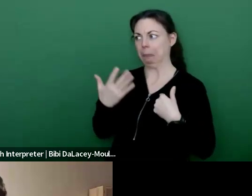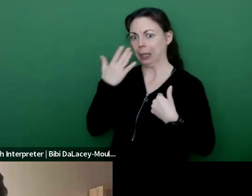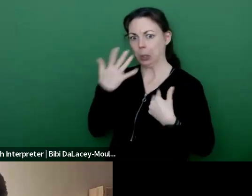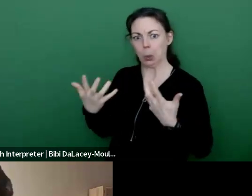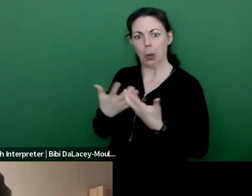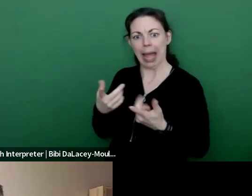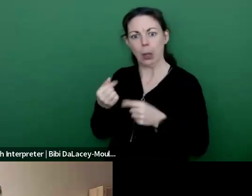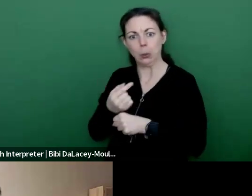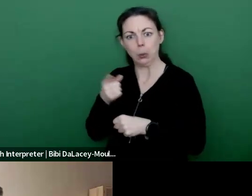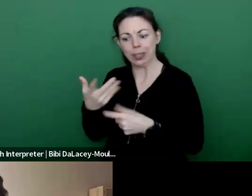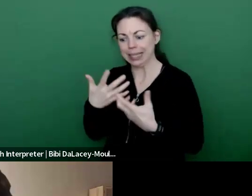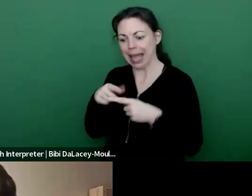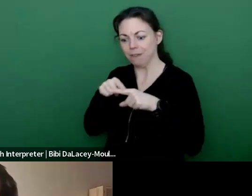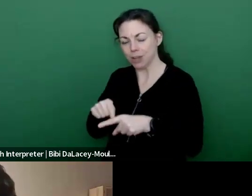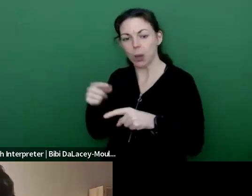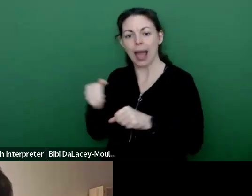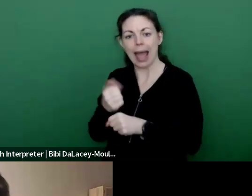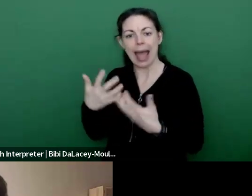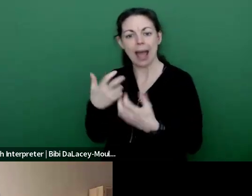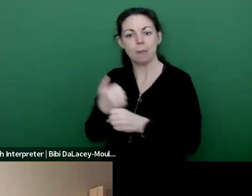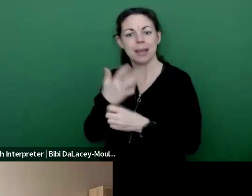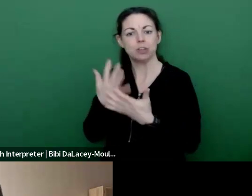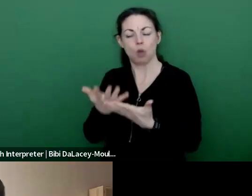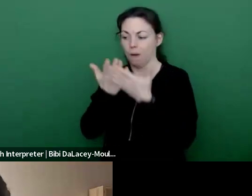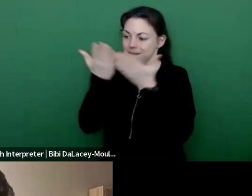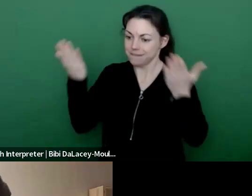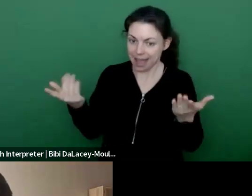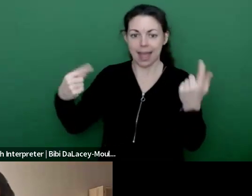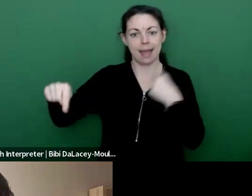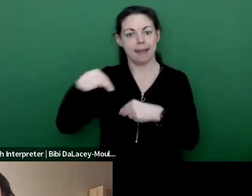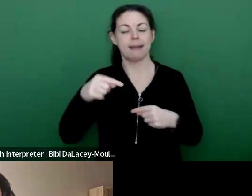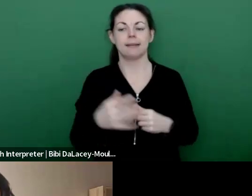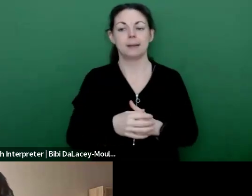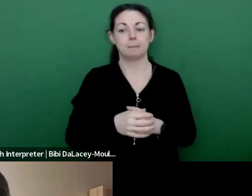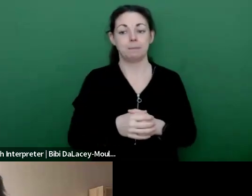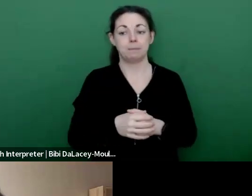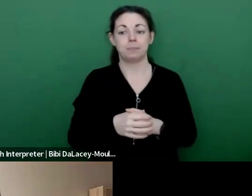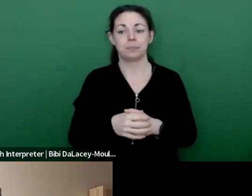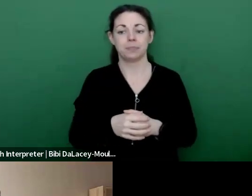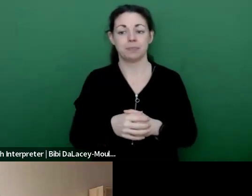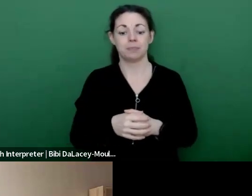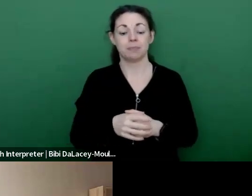within their scope of discretion? Also, sometimes when you're going in and you're looking at things, you'll end up discovering things